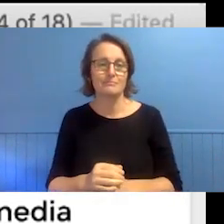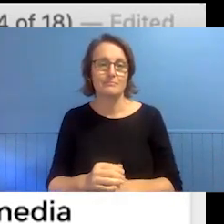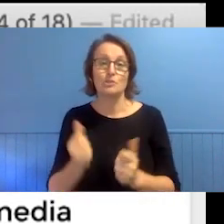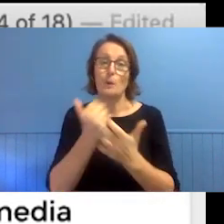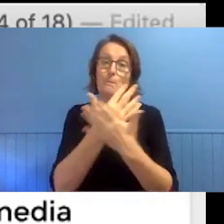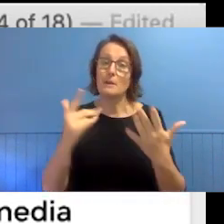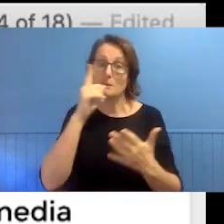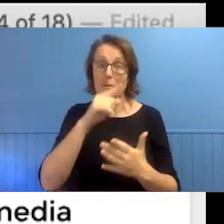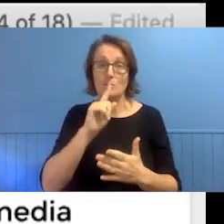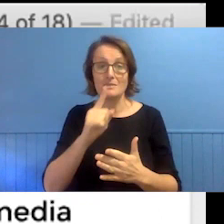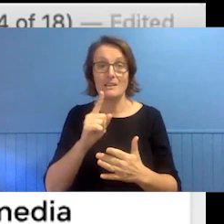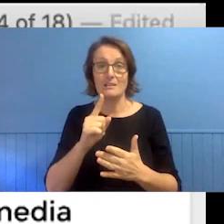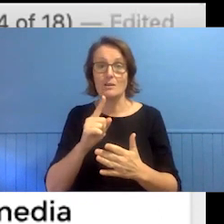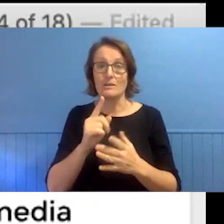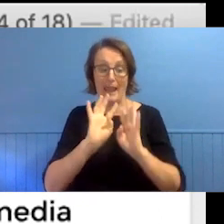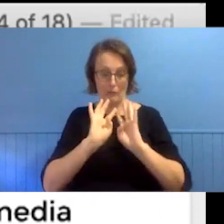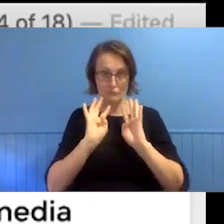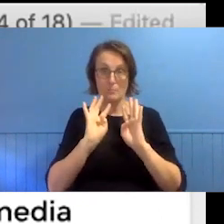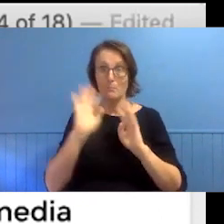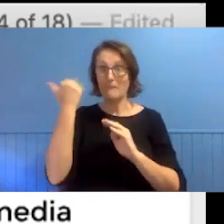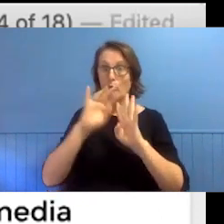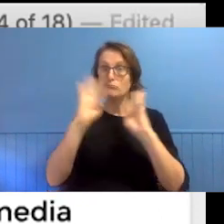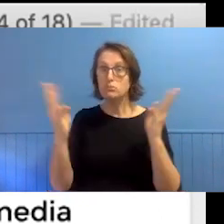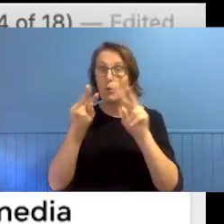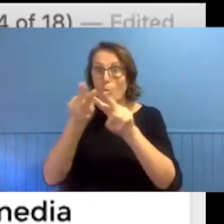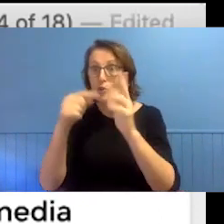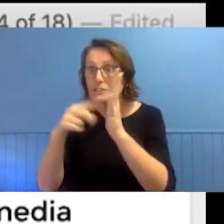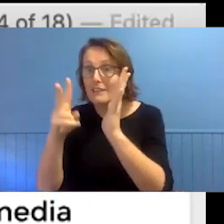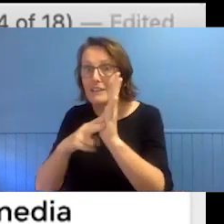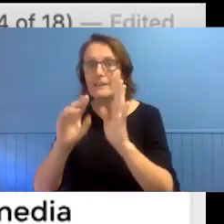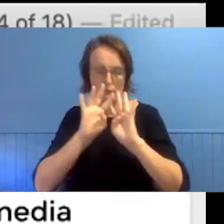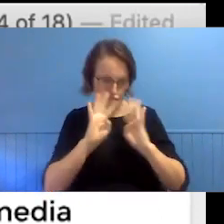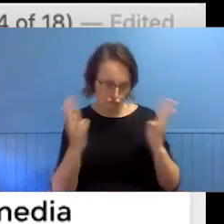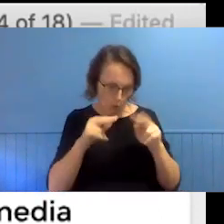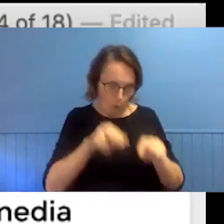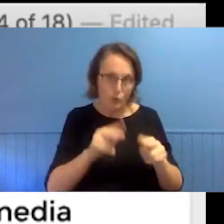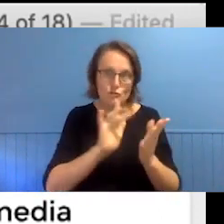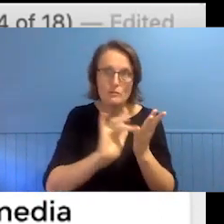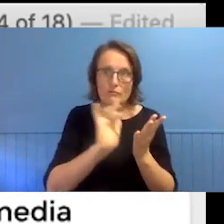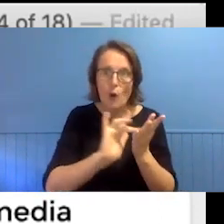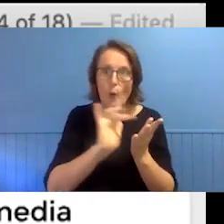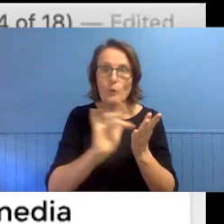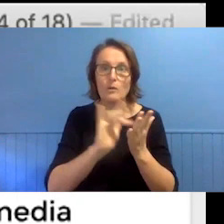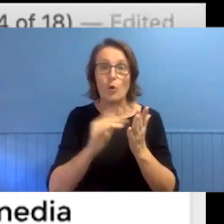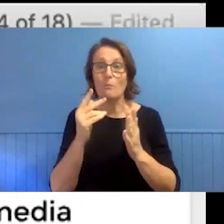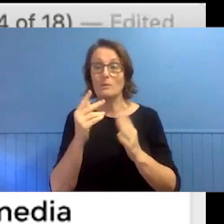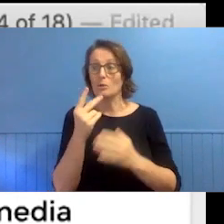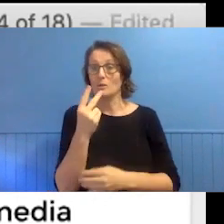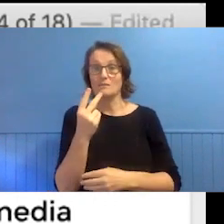Senatorphones. Two screen viewing, absolutely. Broadcast is now really